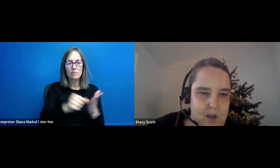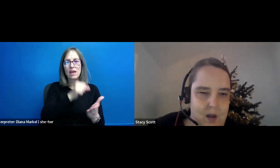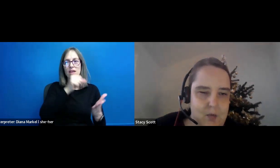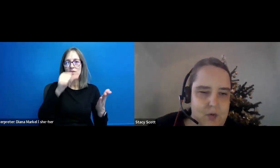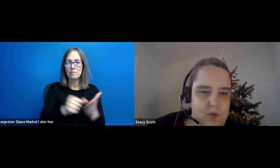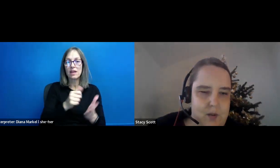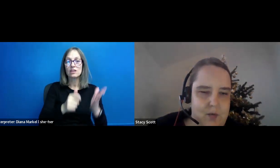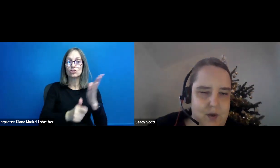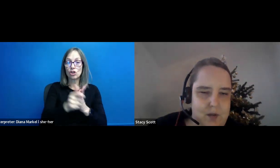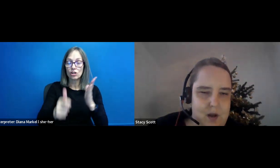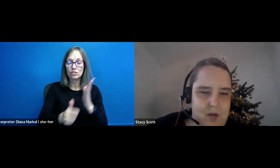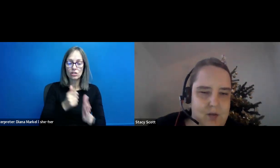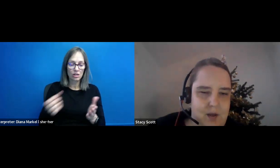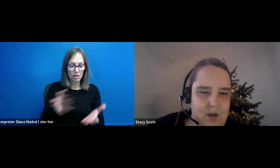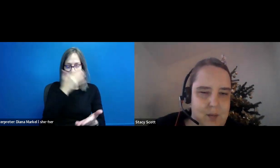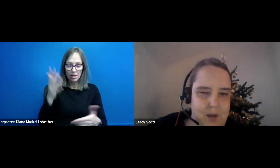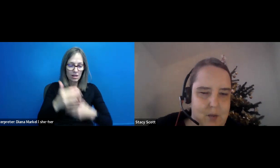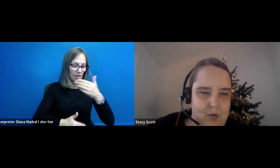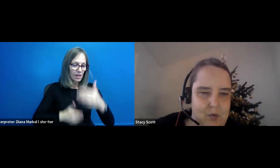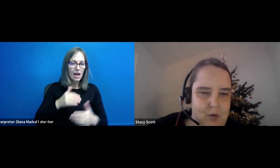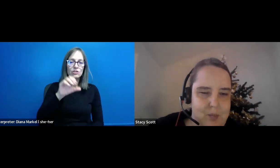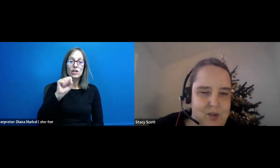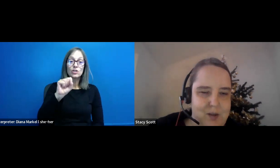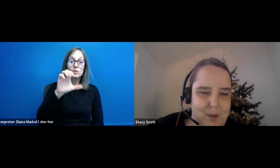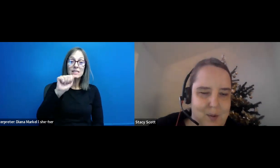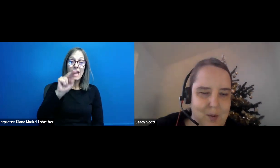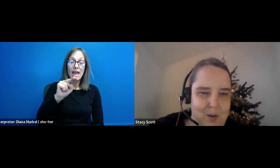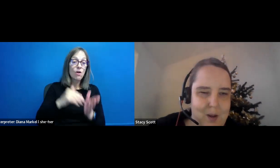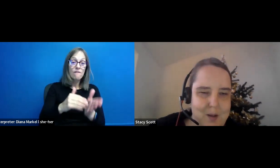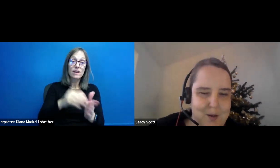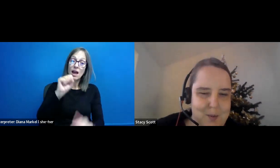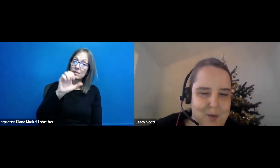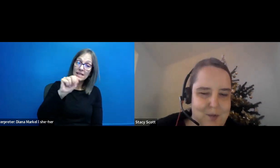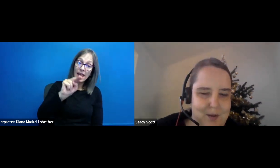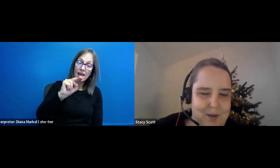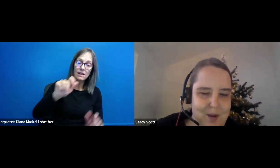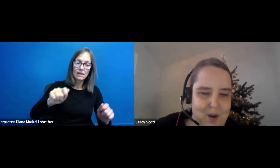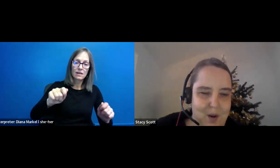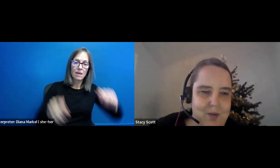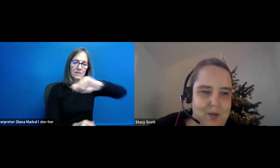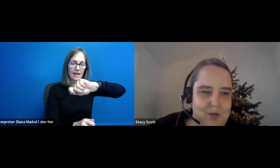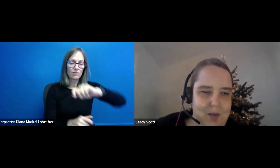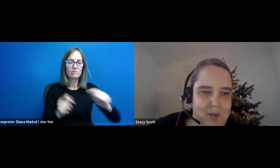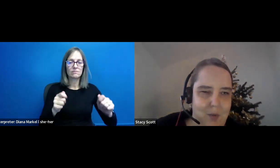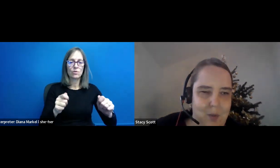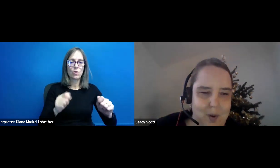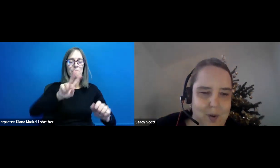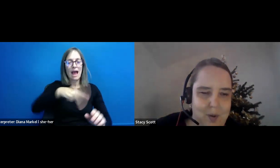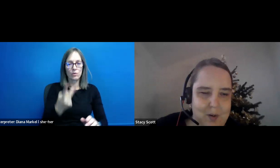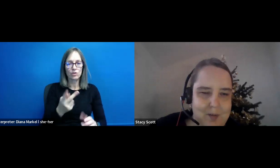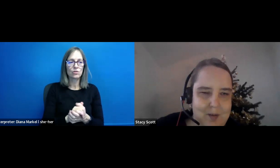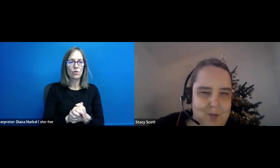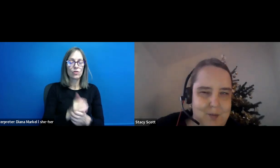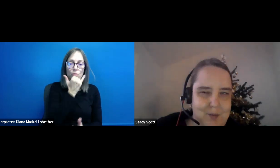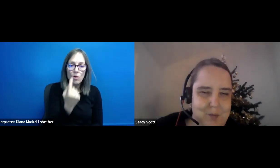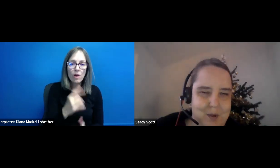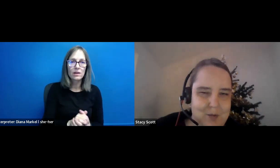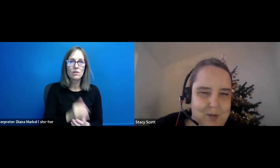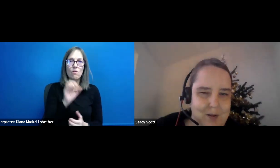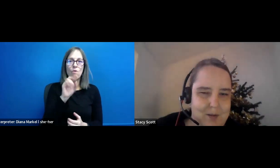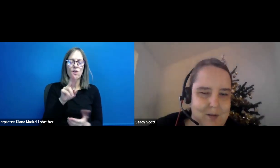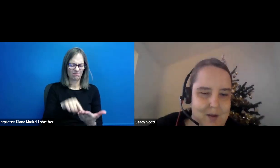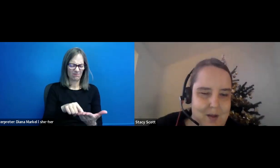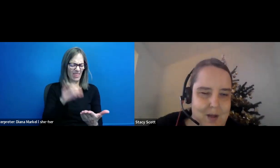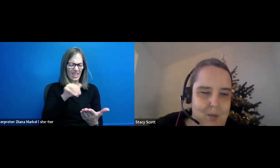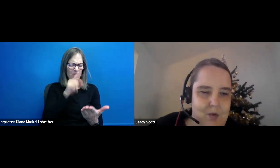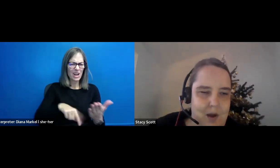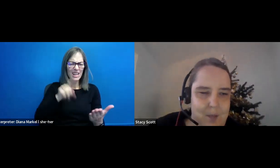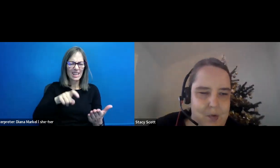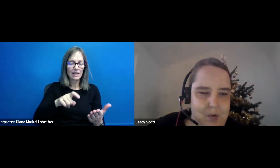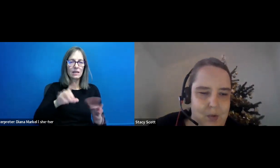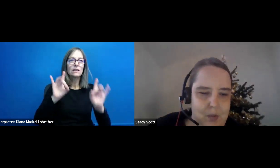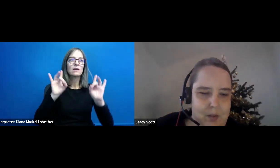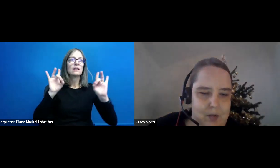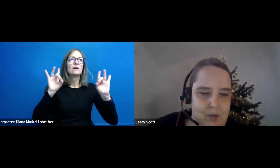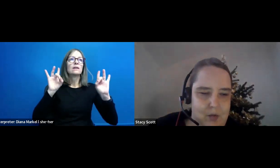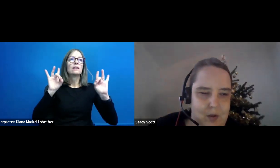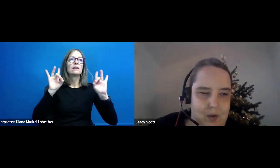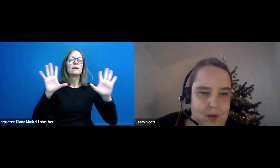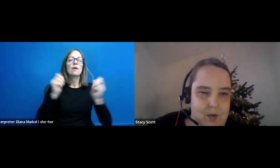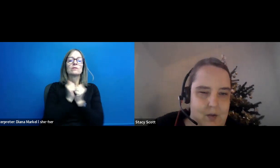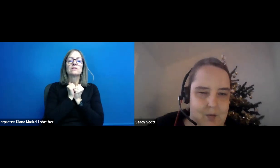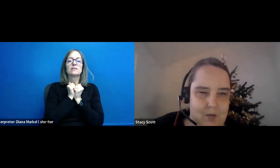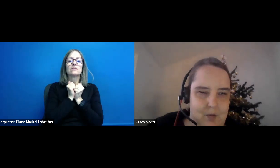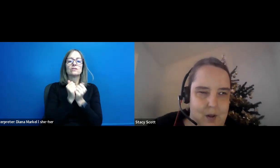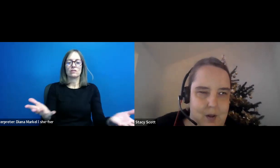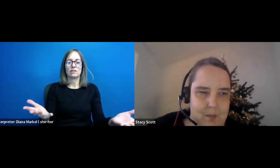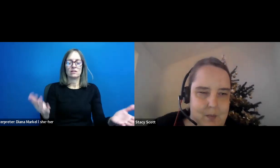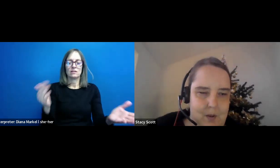Stacy Scott: and most of the time finding that I scanned it backwards or upside down, or it hadn't come out correctly, or i'd scan the wrong one, or it didn't have the information that I needed. It was absolutely exhausting to have to do that,